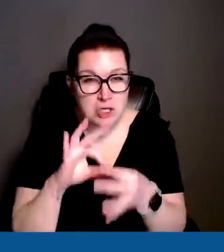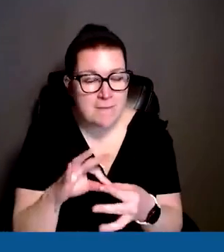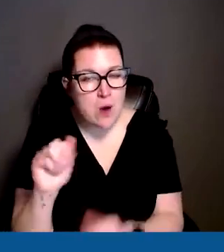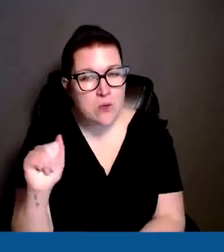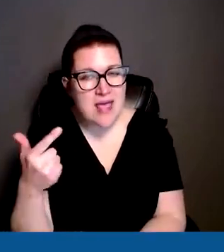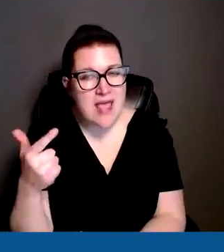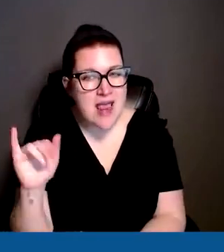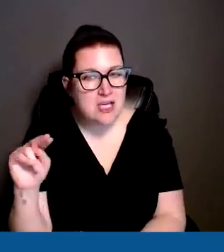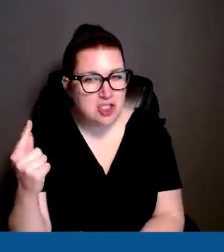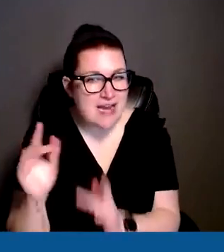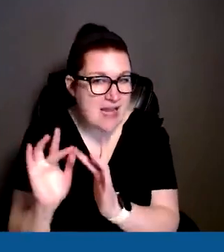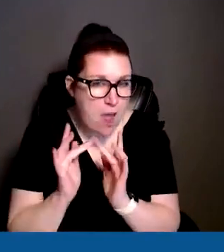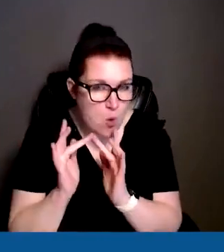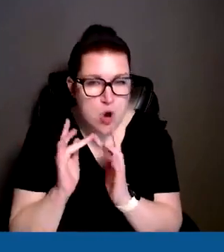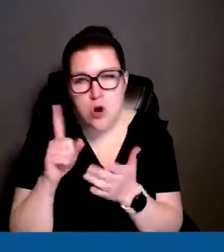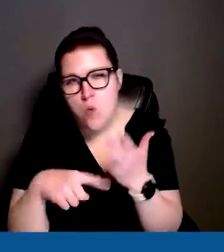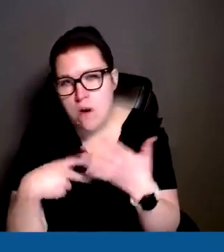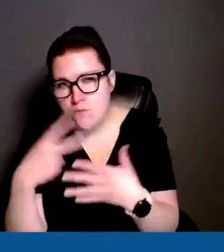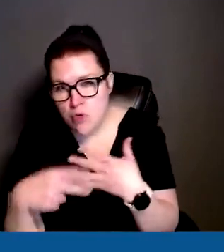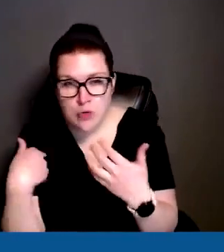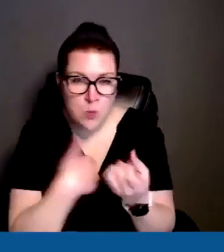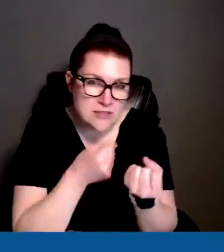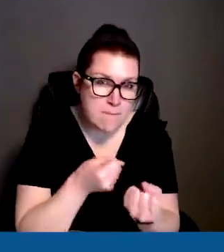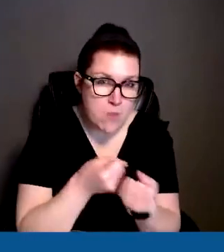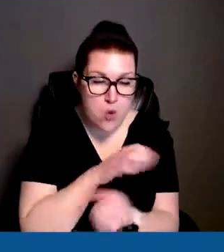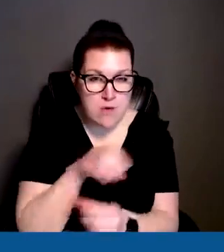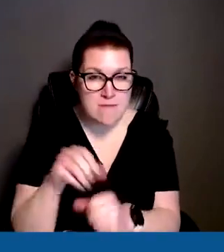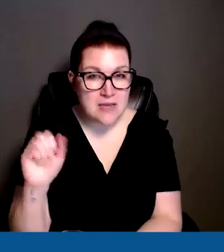and programs that we support in ACL, we also have information about the